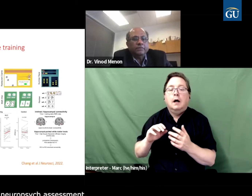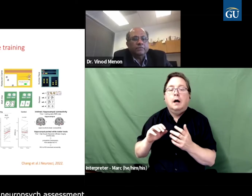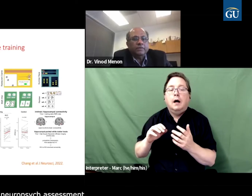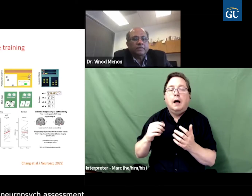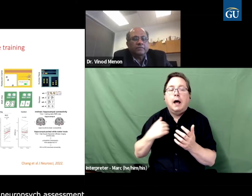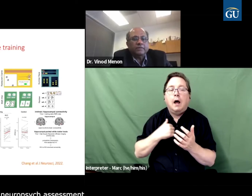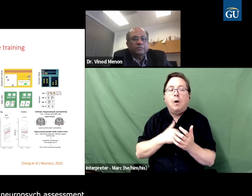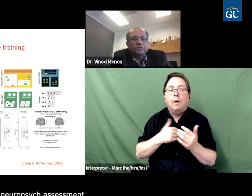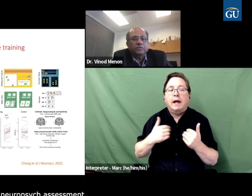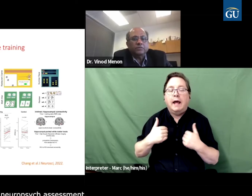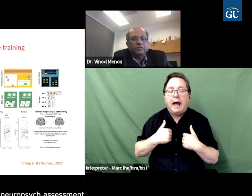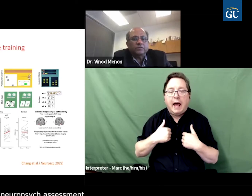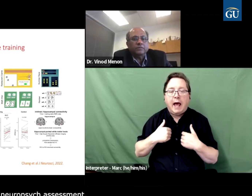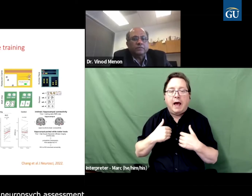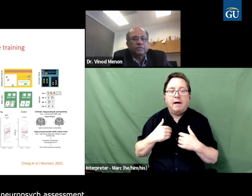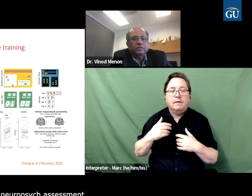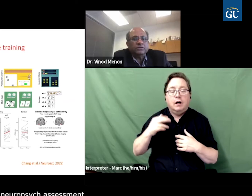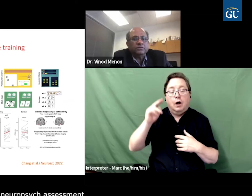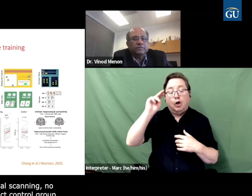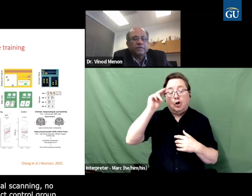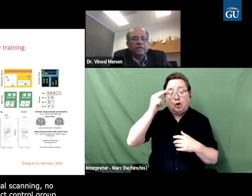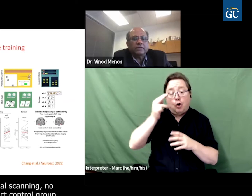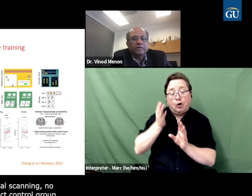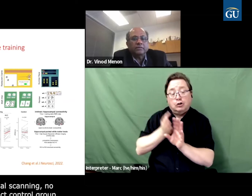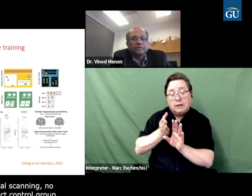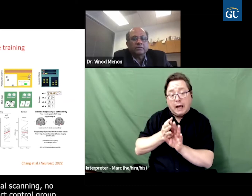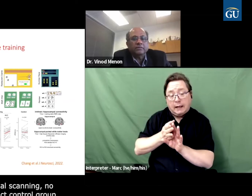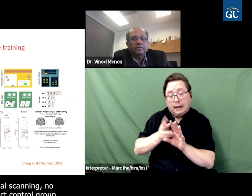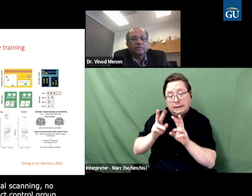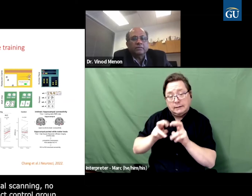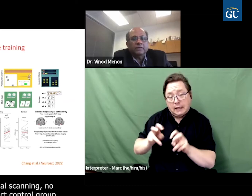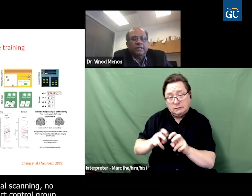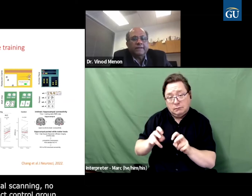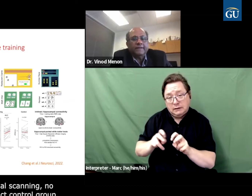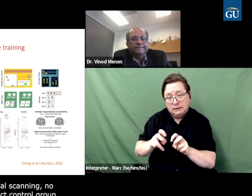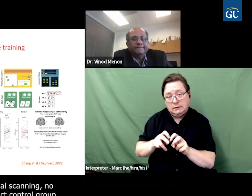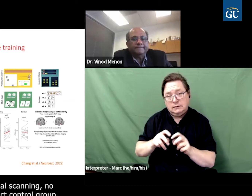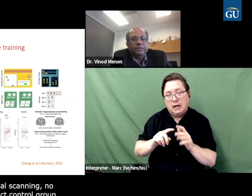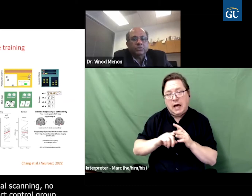we have neuropsyc assessments